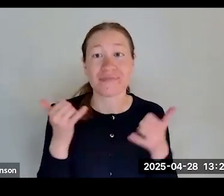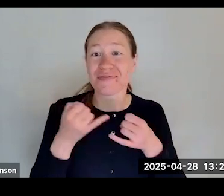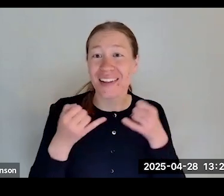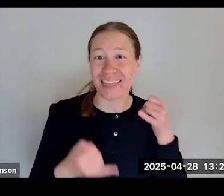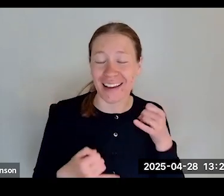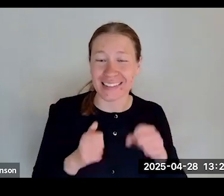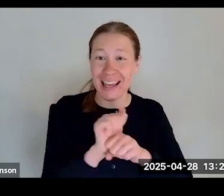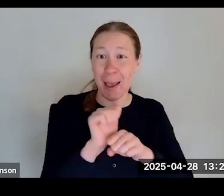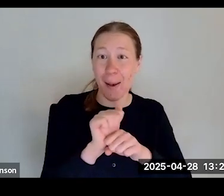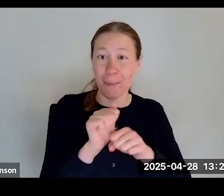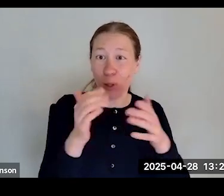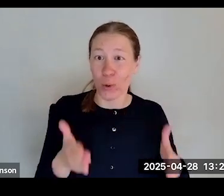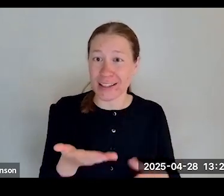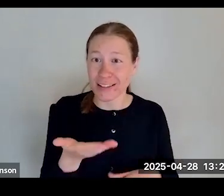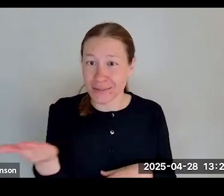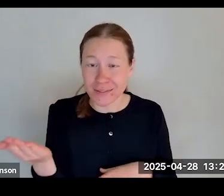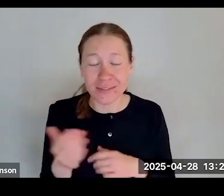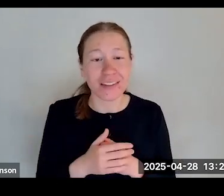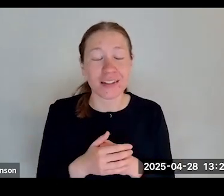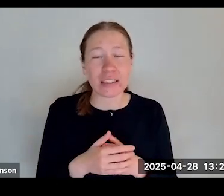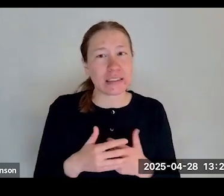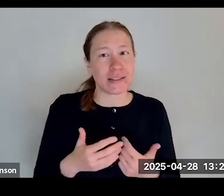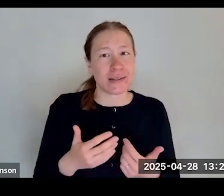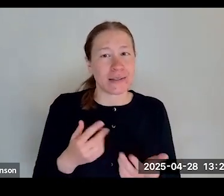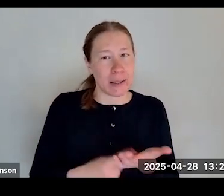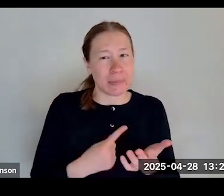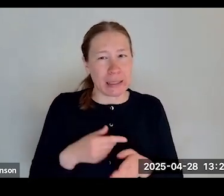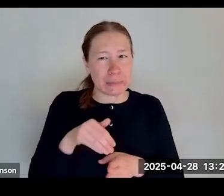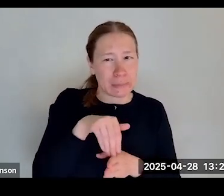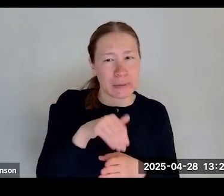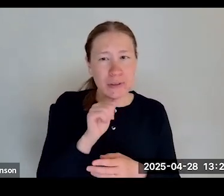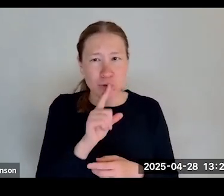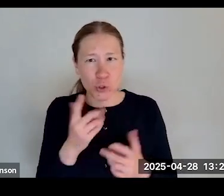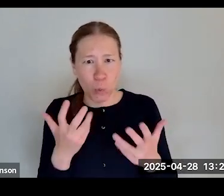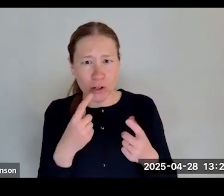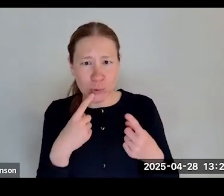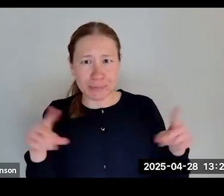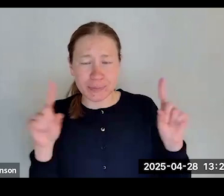Now, lastly, for employees, we're not always sure if we wanna disclose and maybe we want to request accommodations,